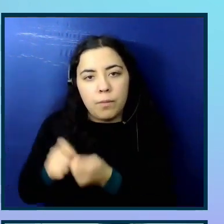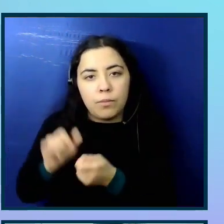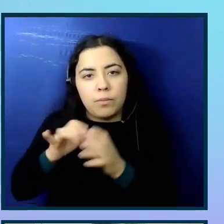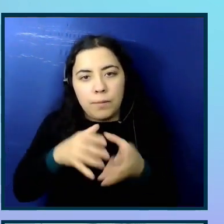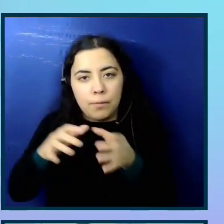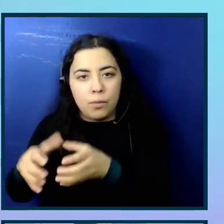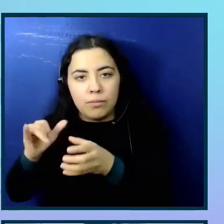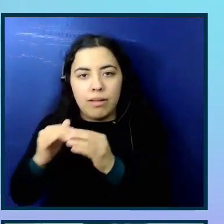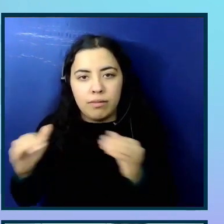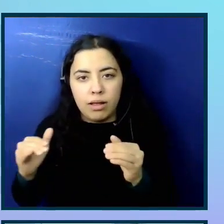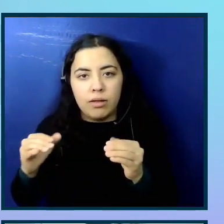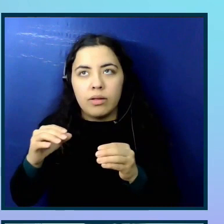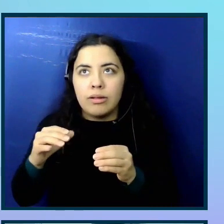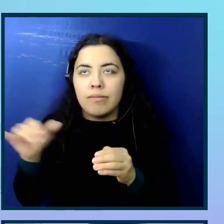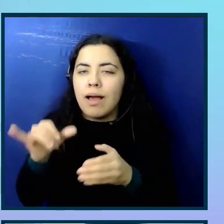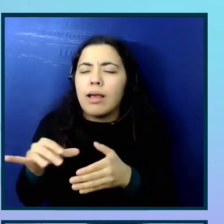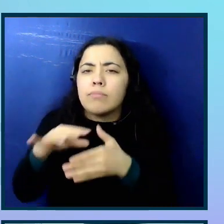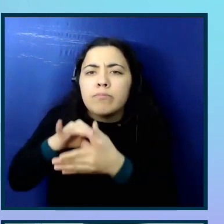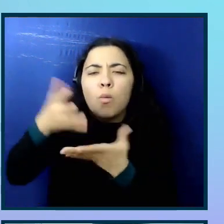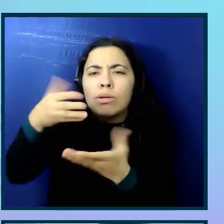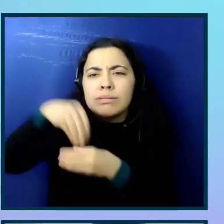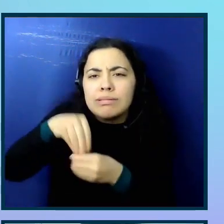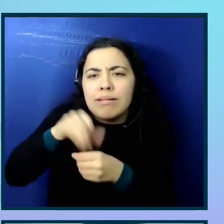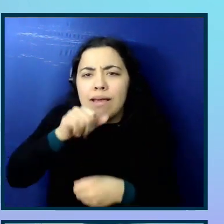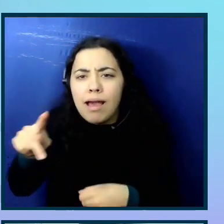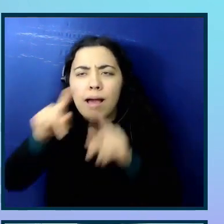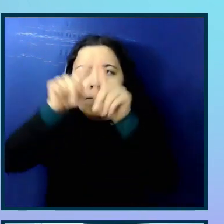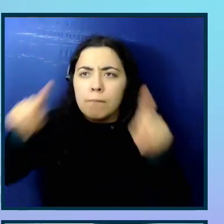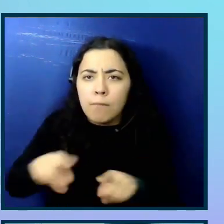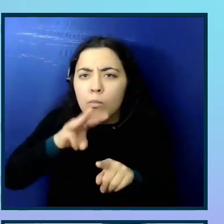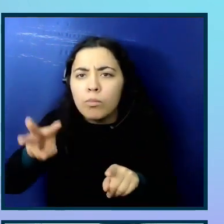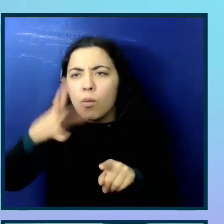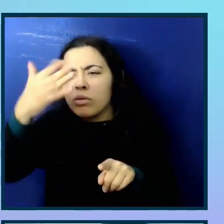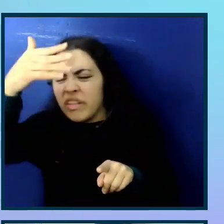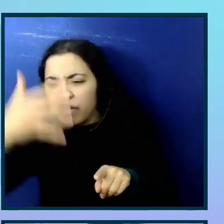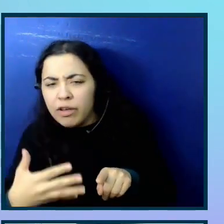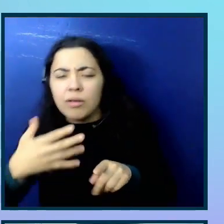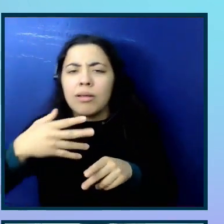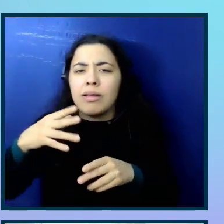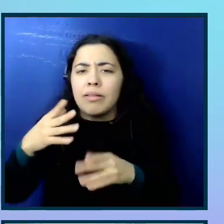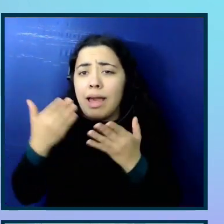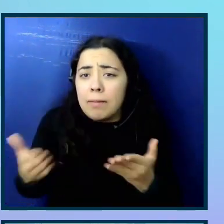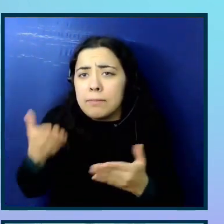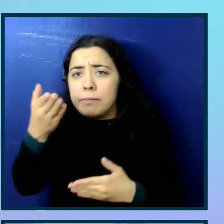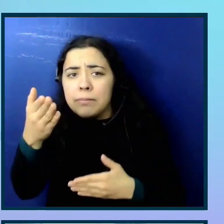like what screen reader users would encounter on the page, including the elements, names and roles required,